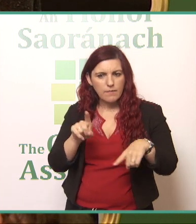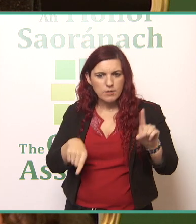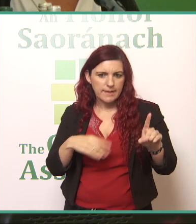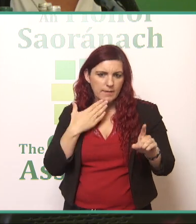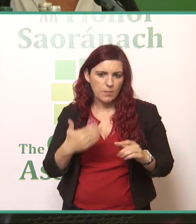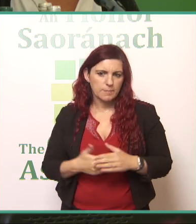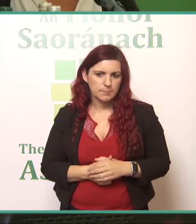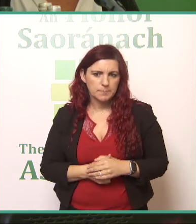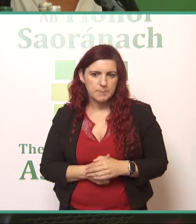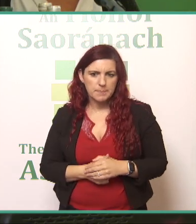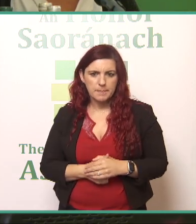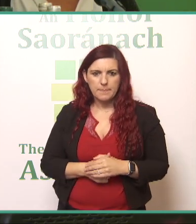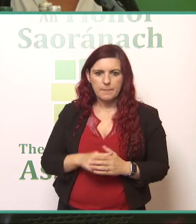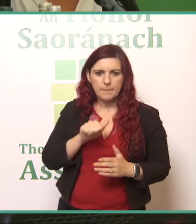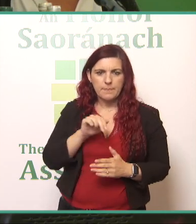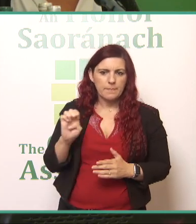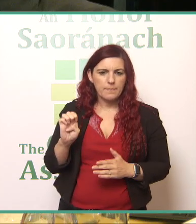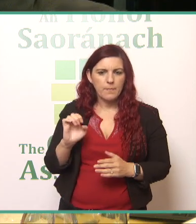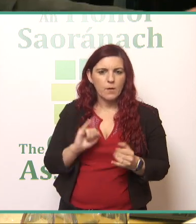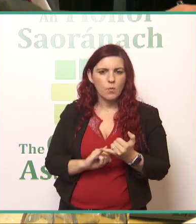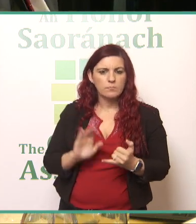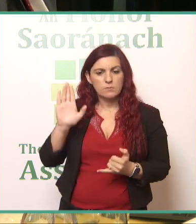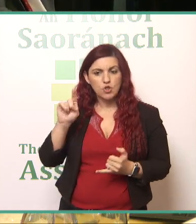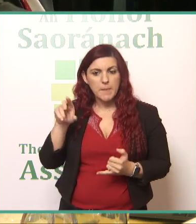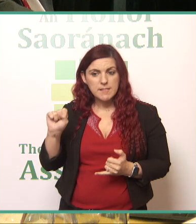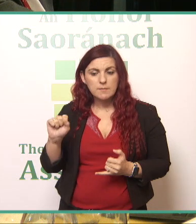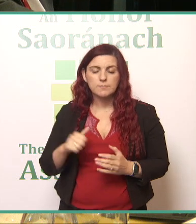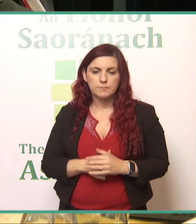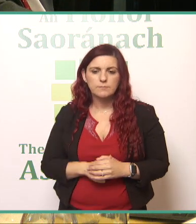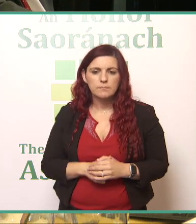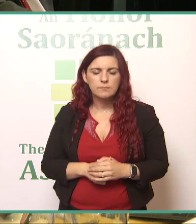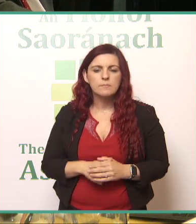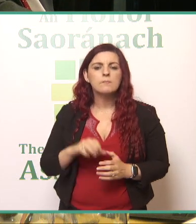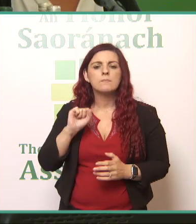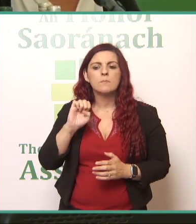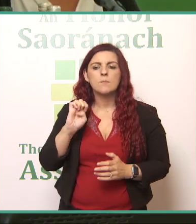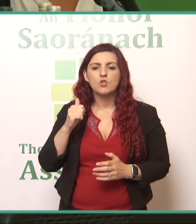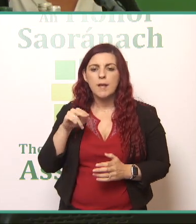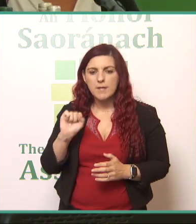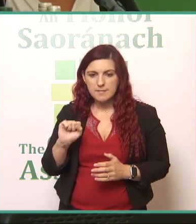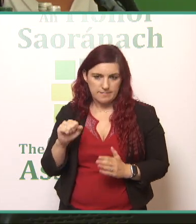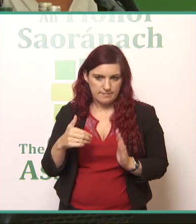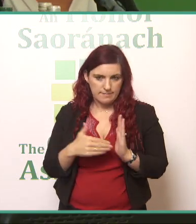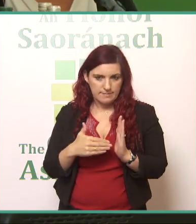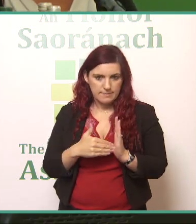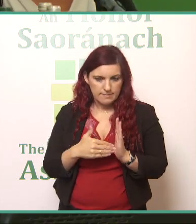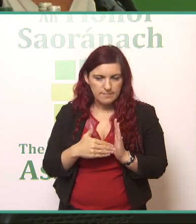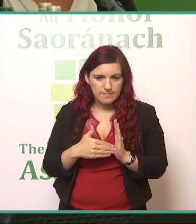very much lovely thank you Anne who would like to Seamus okay firstly uh another how to wear is